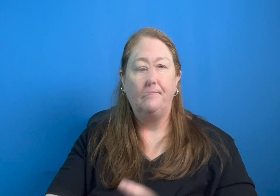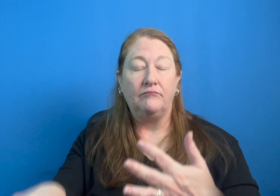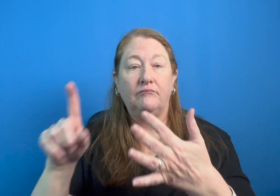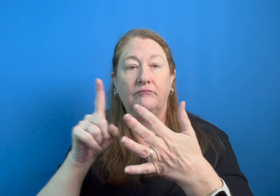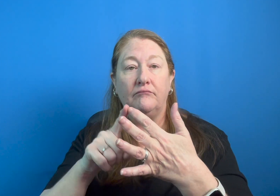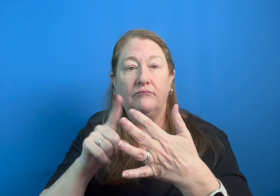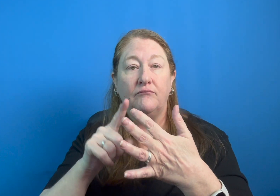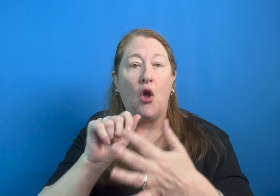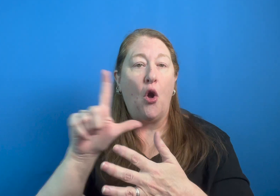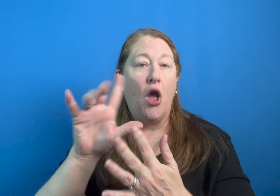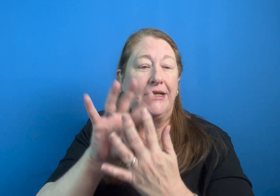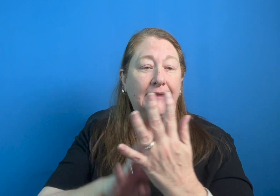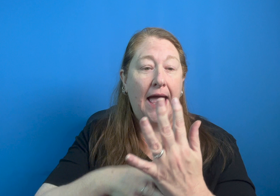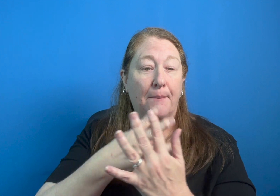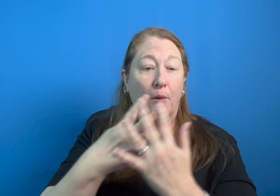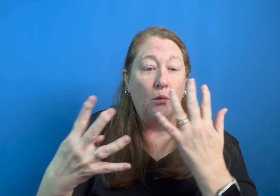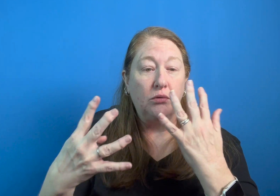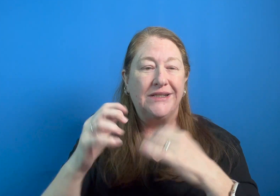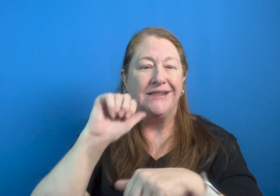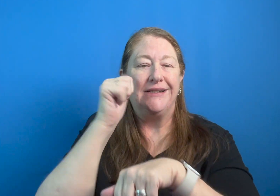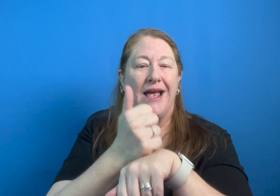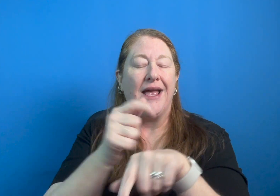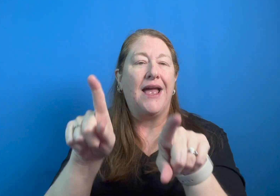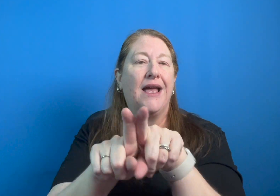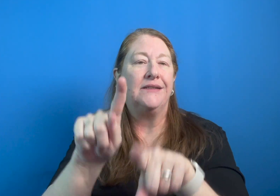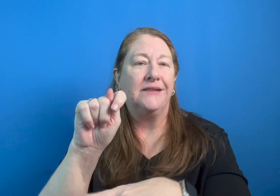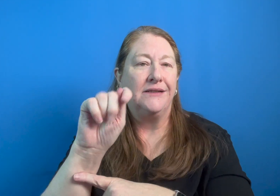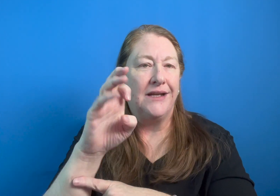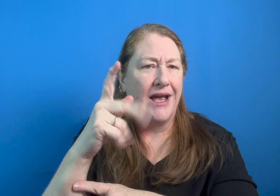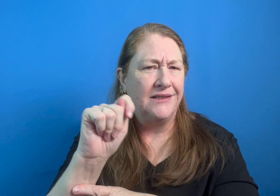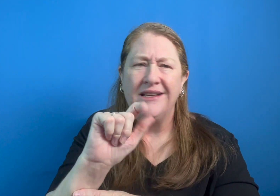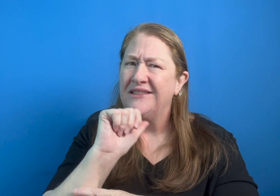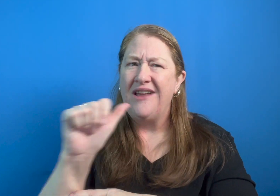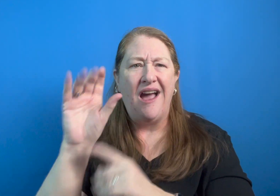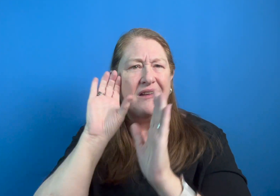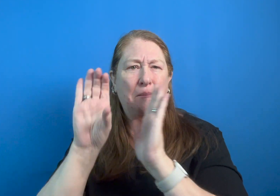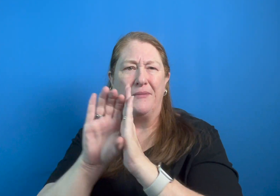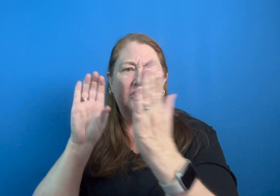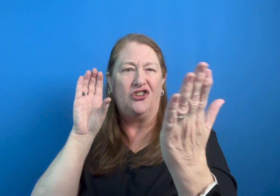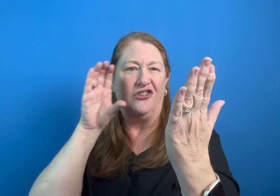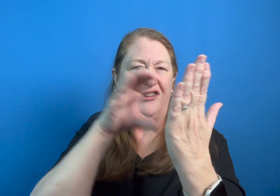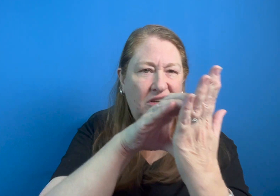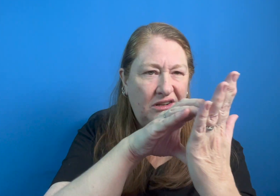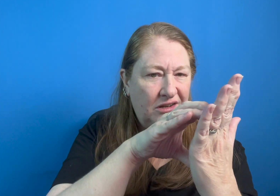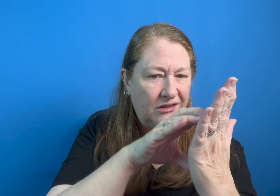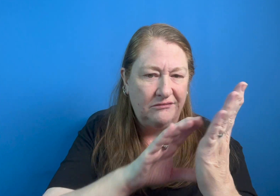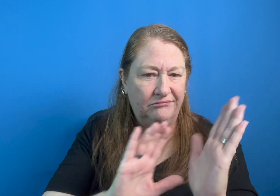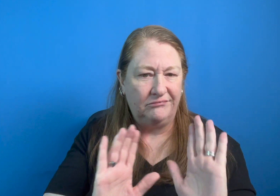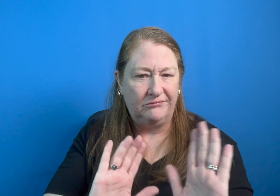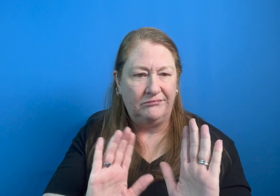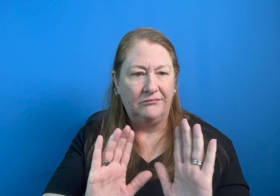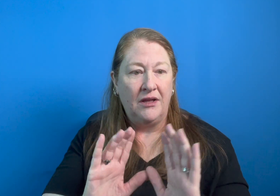2. All tables are set up as text and not embedded as images.